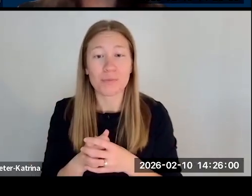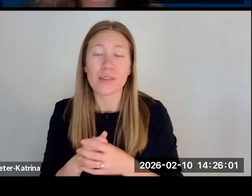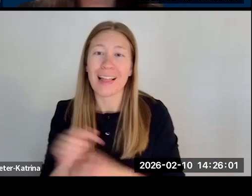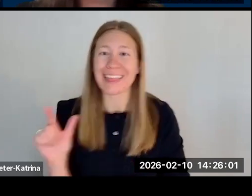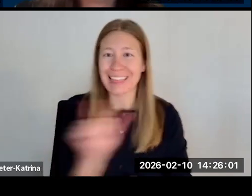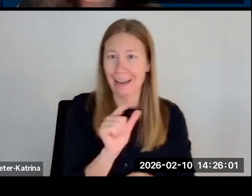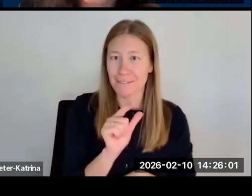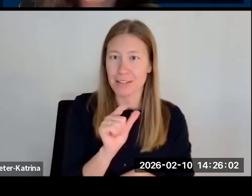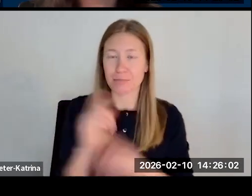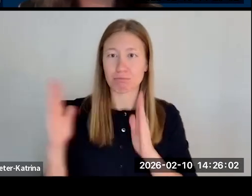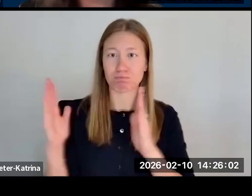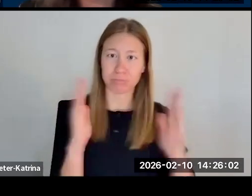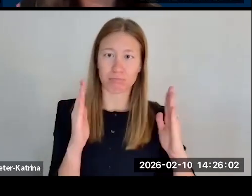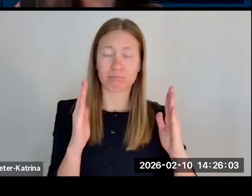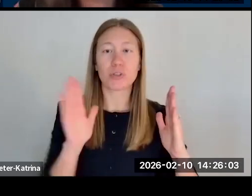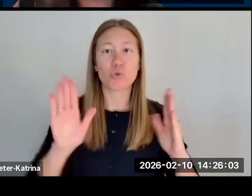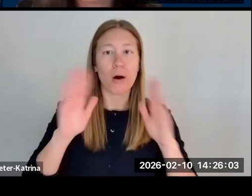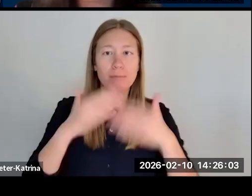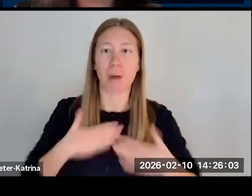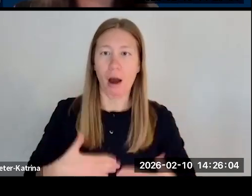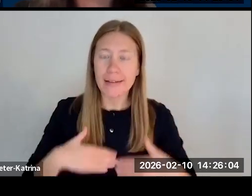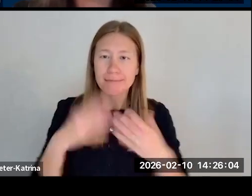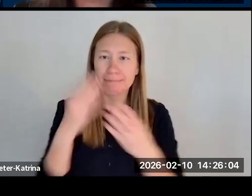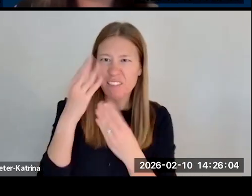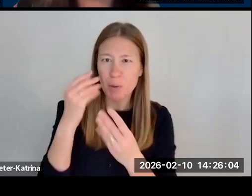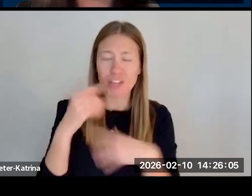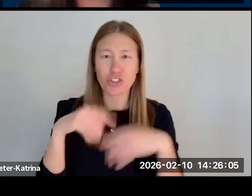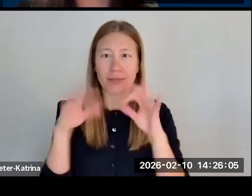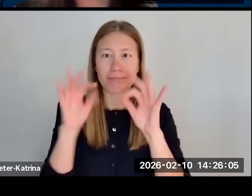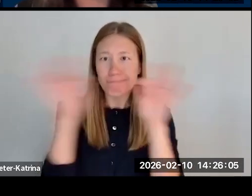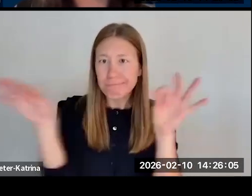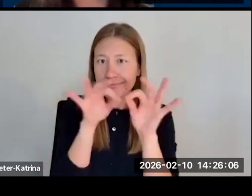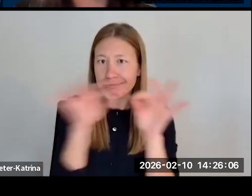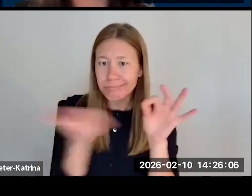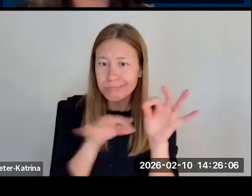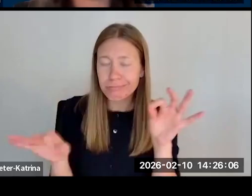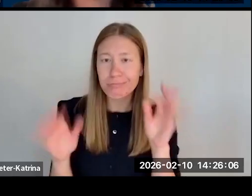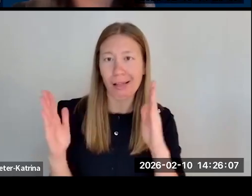This can make it easier to read and process large amounts of text content.